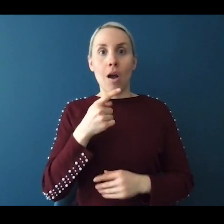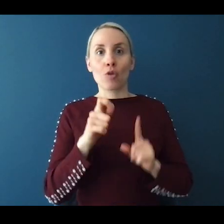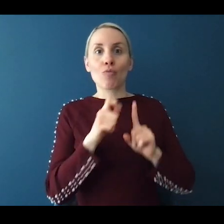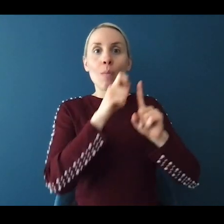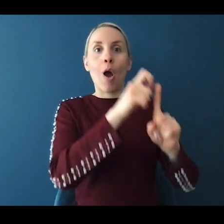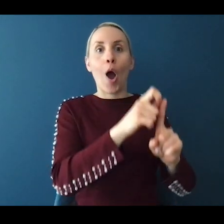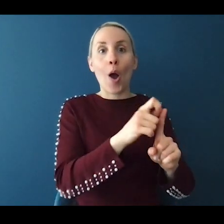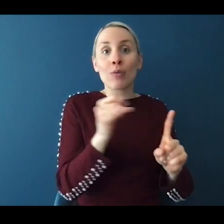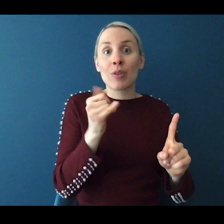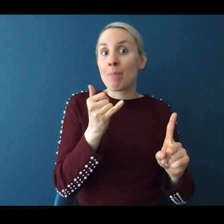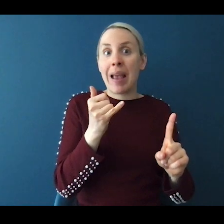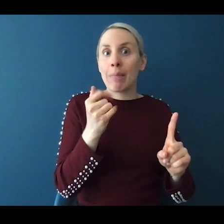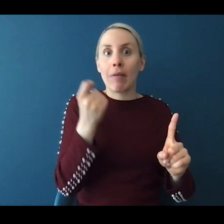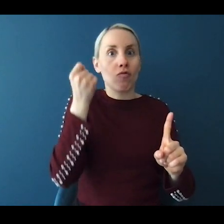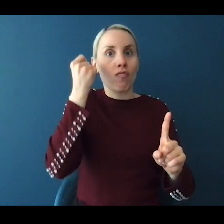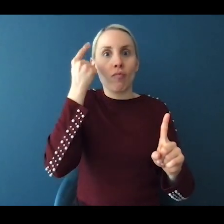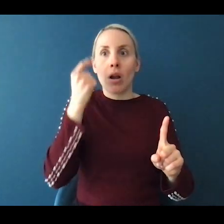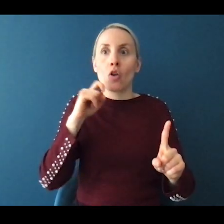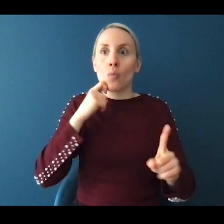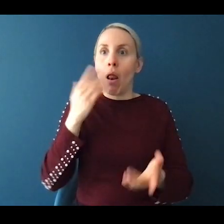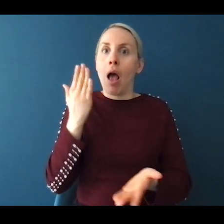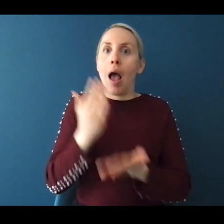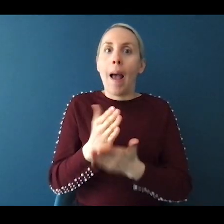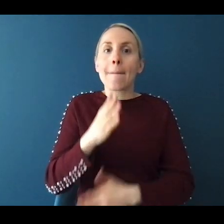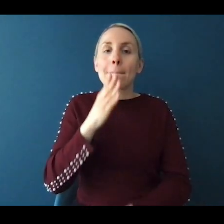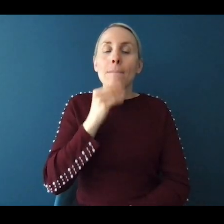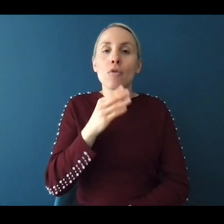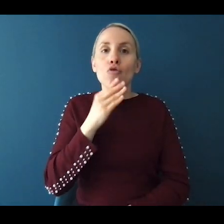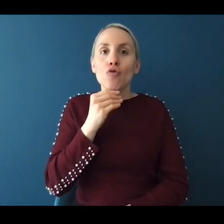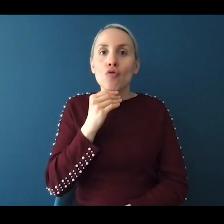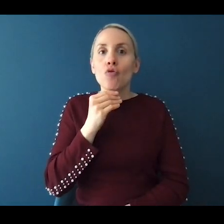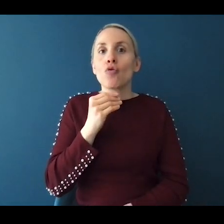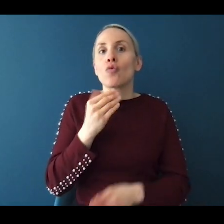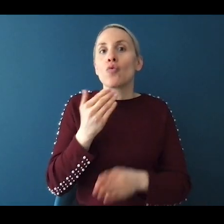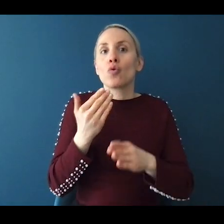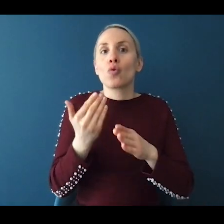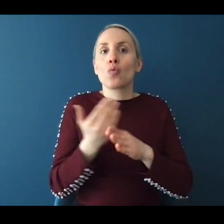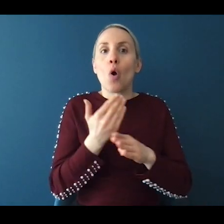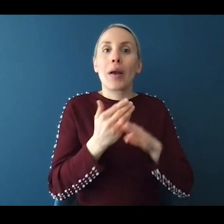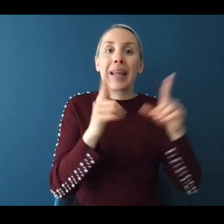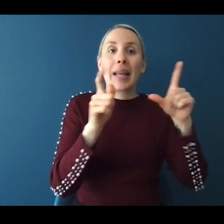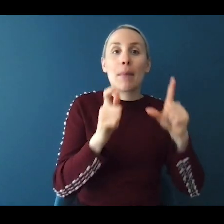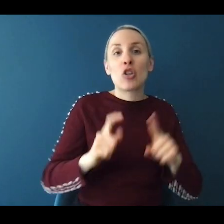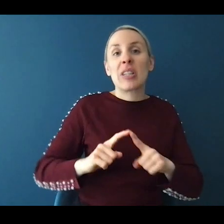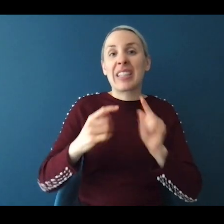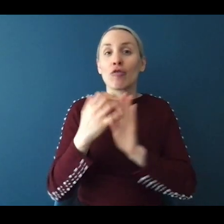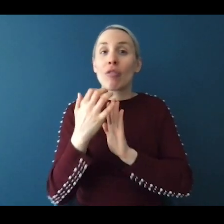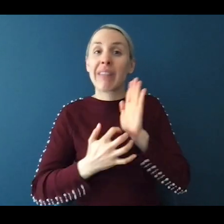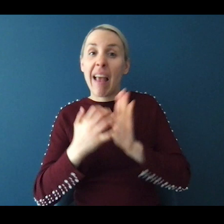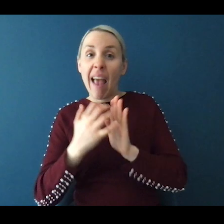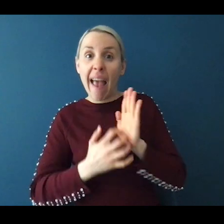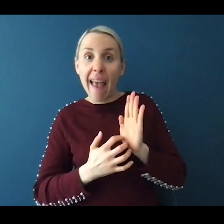and text in the way that you ended up developing within your work. No definitely not it all